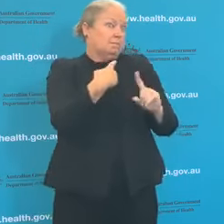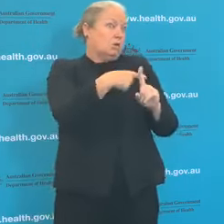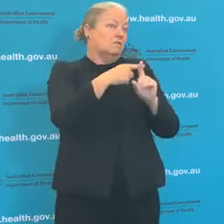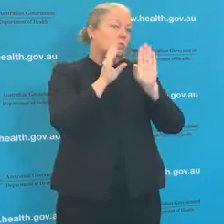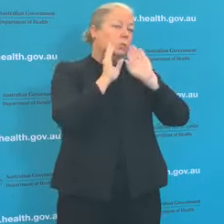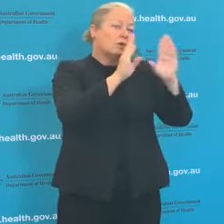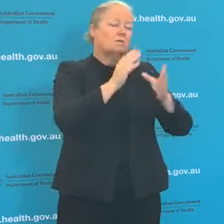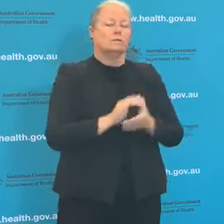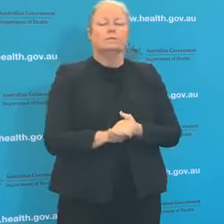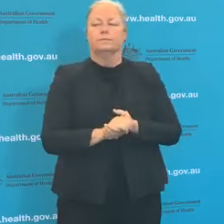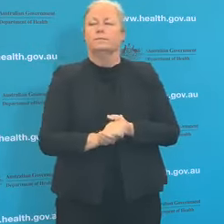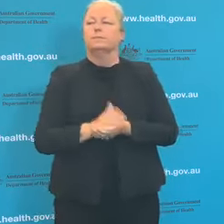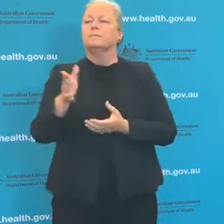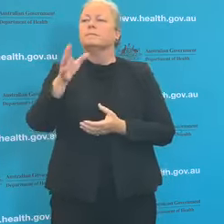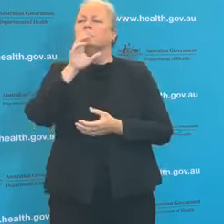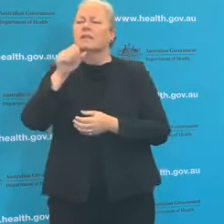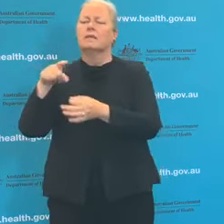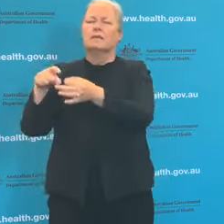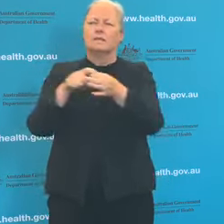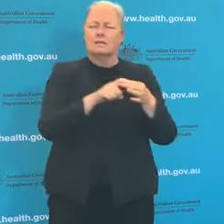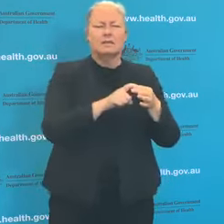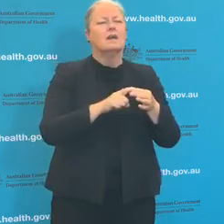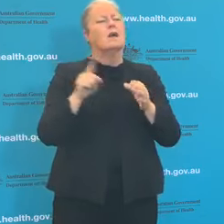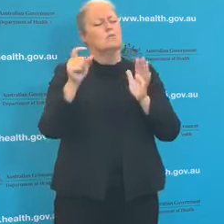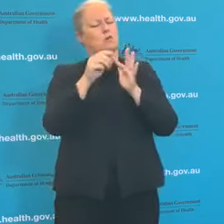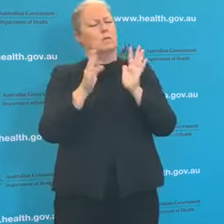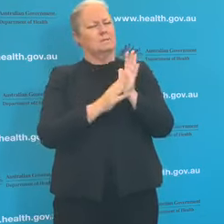Mr Murphy, the Prime Minister started talking about COVID-safe workplaces.